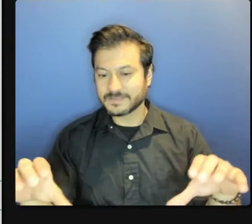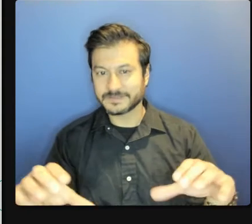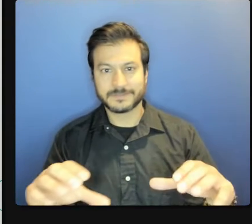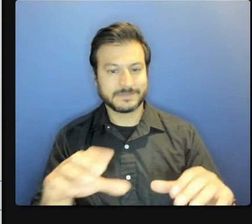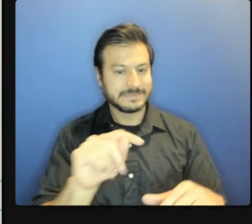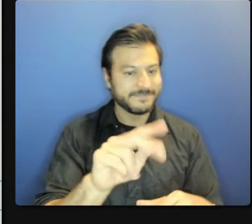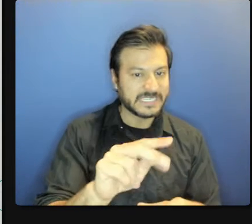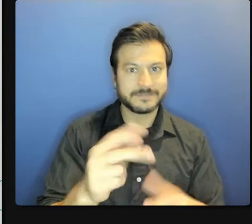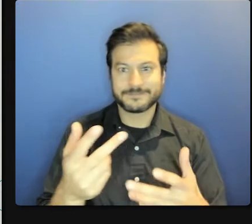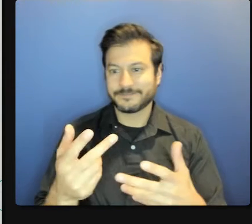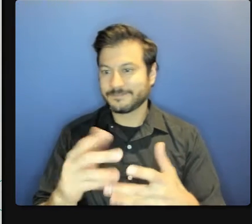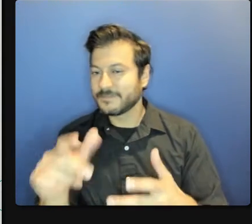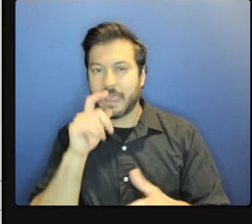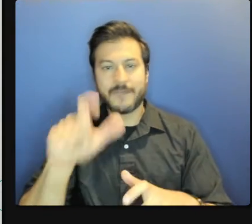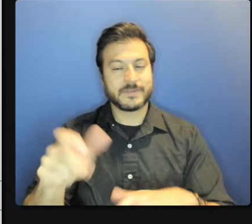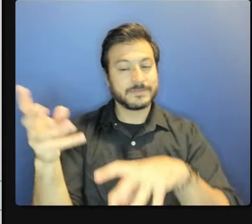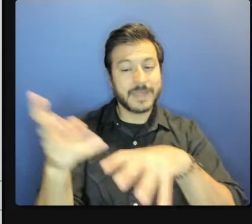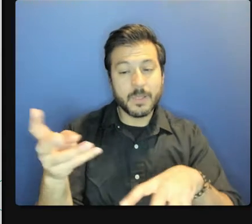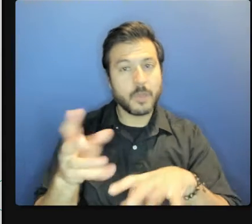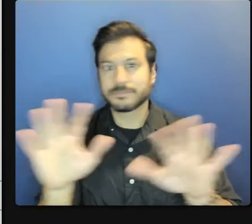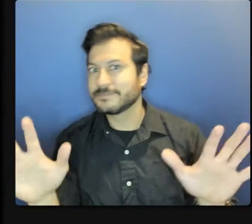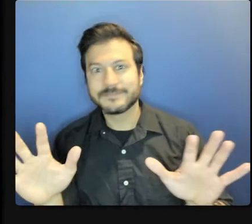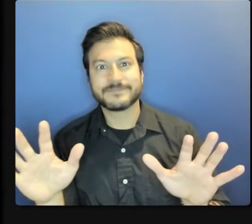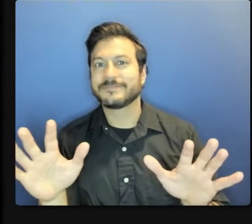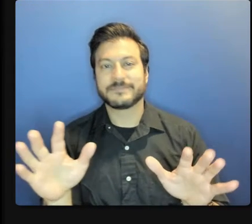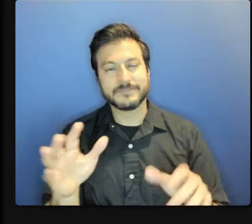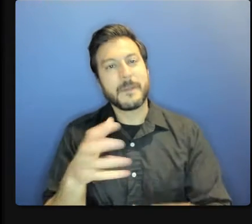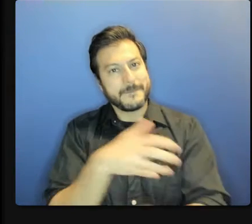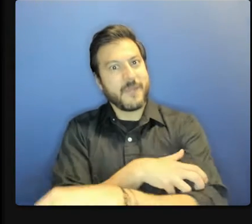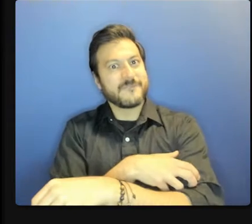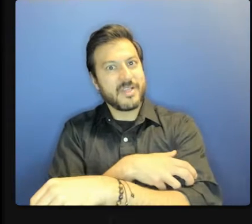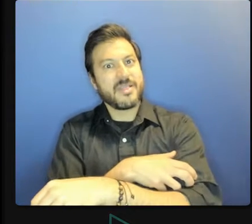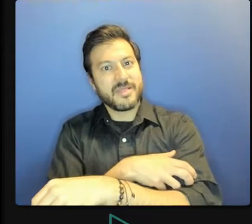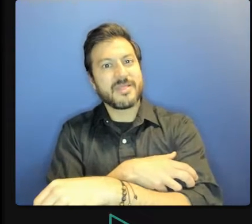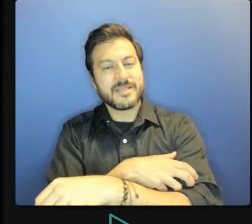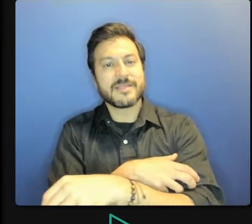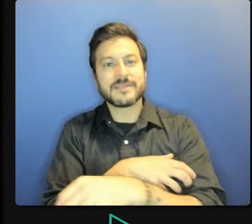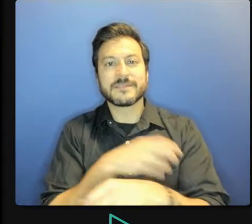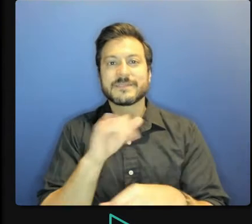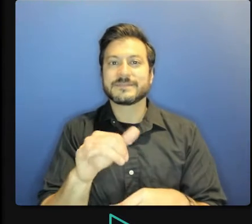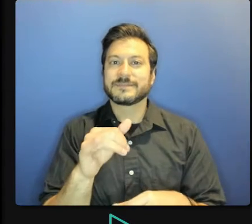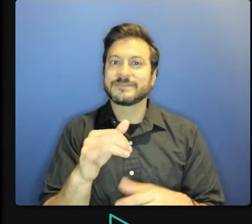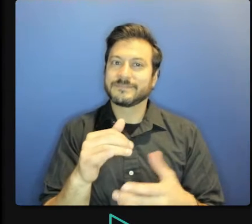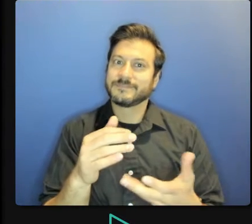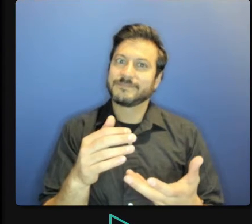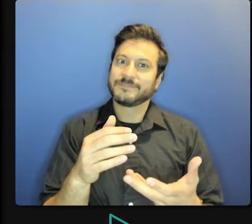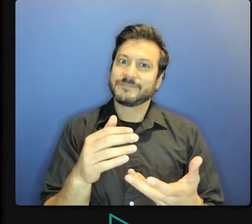No installations, no downloads." Again, another powerful statement that says